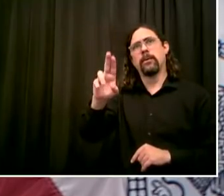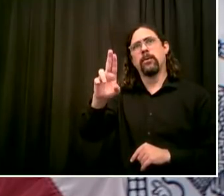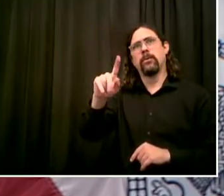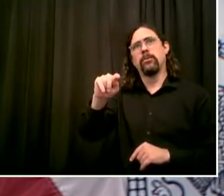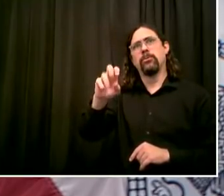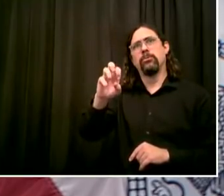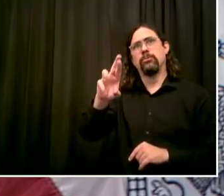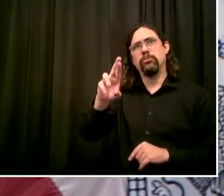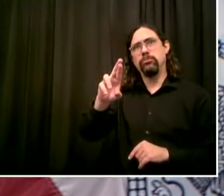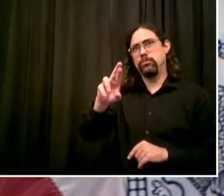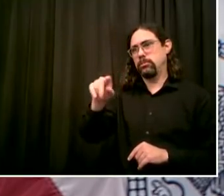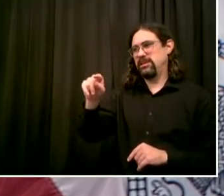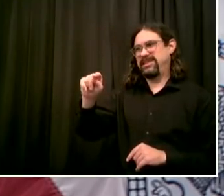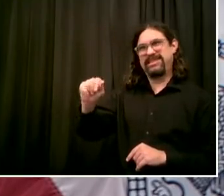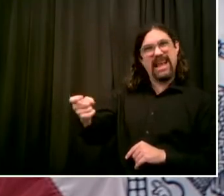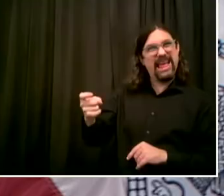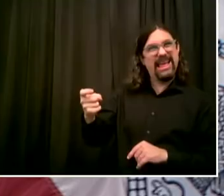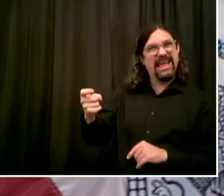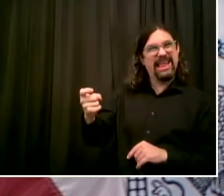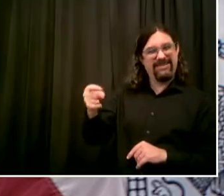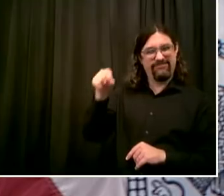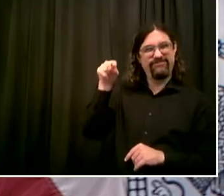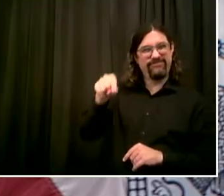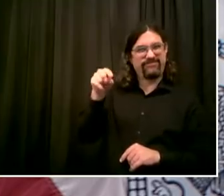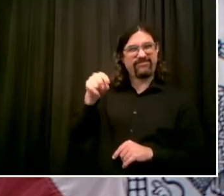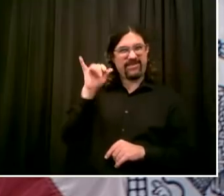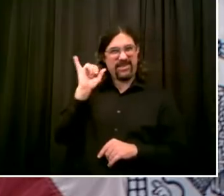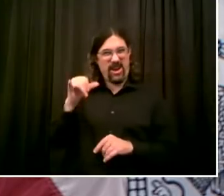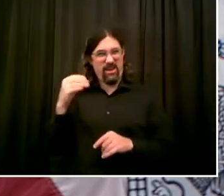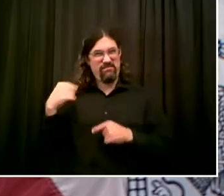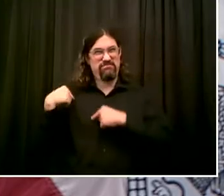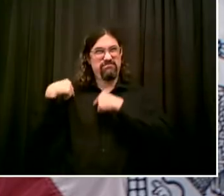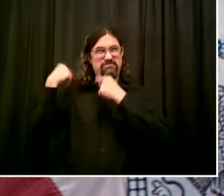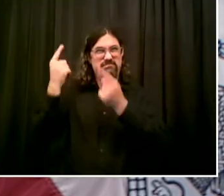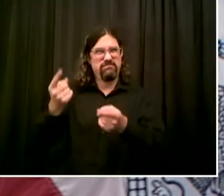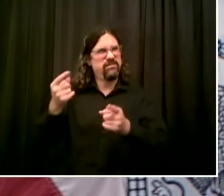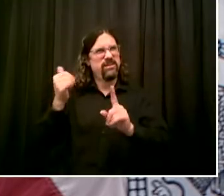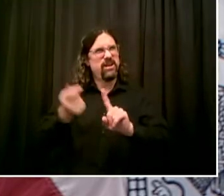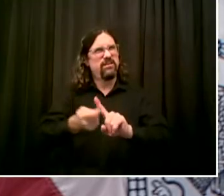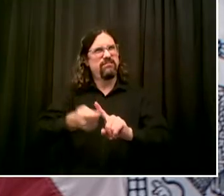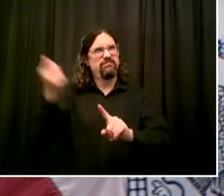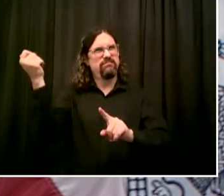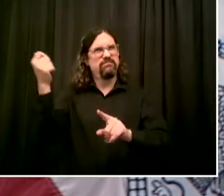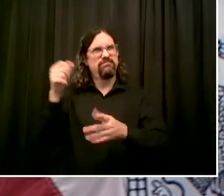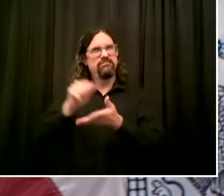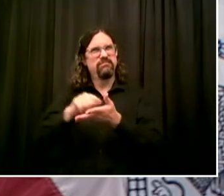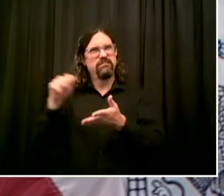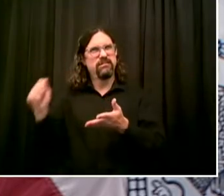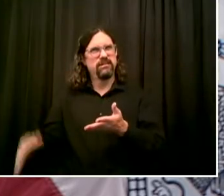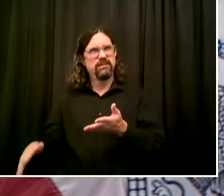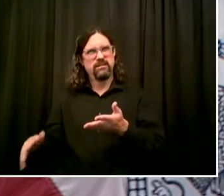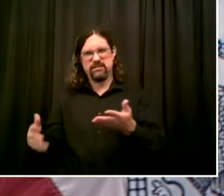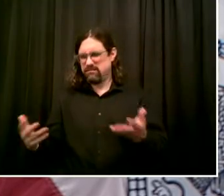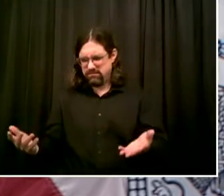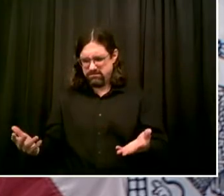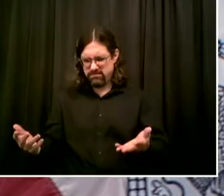OF THE COMMUTER TAX IS COMPLETELY DISAPPEARED FROM ANYONE'S